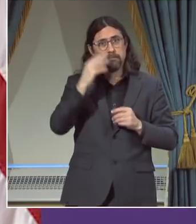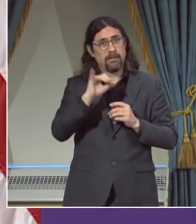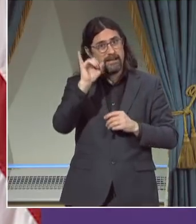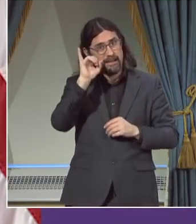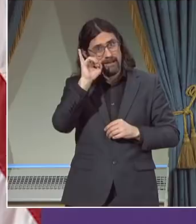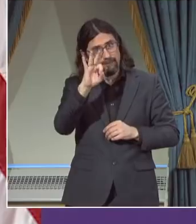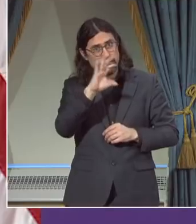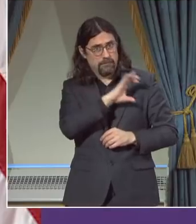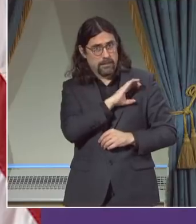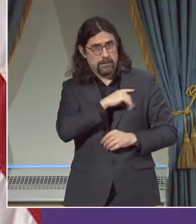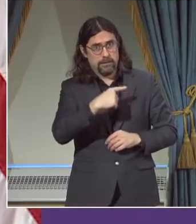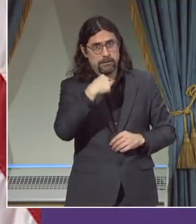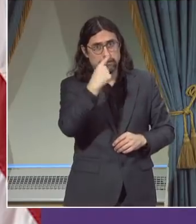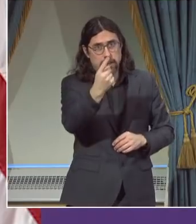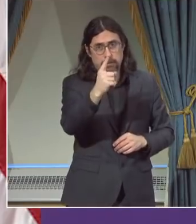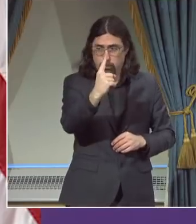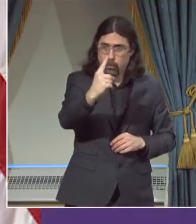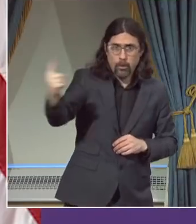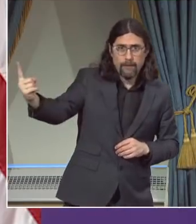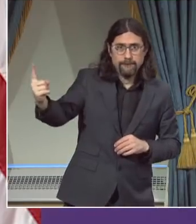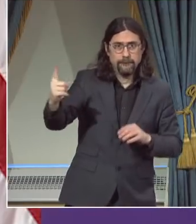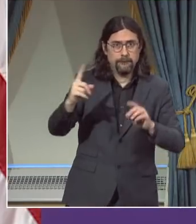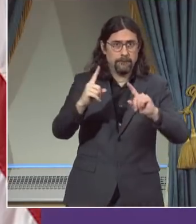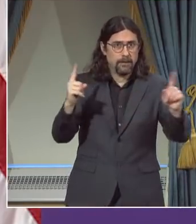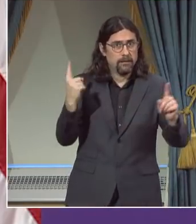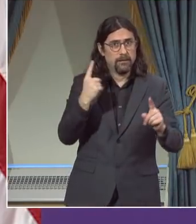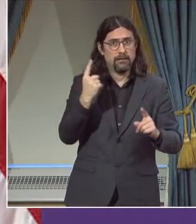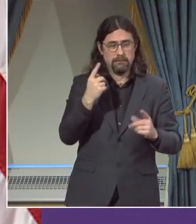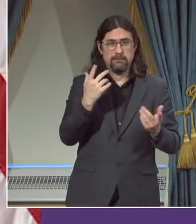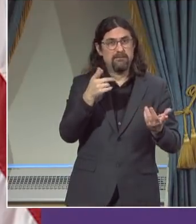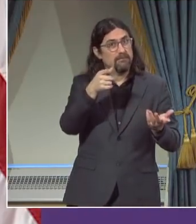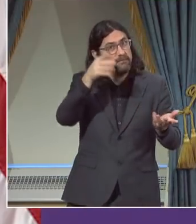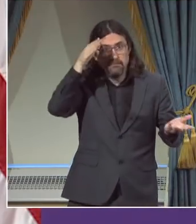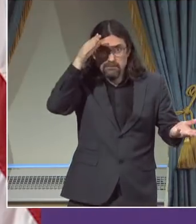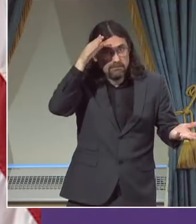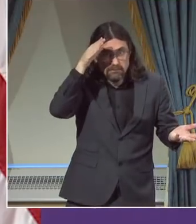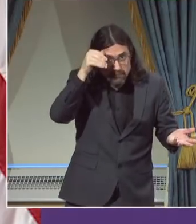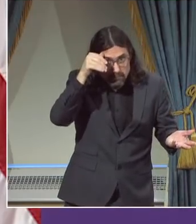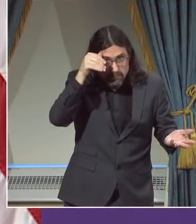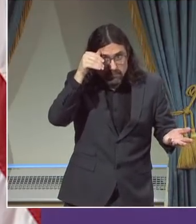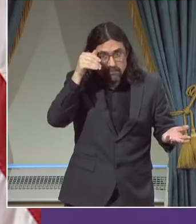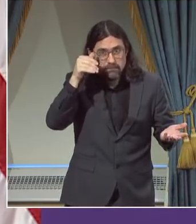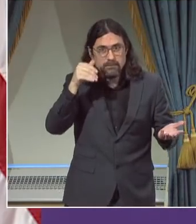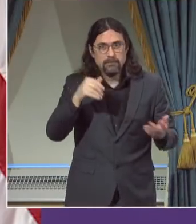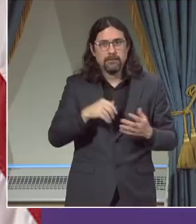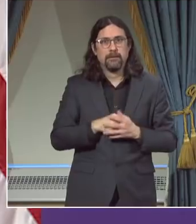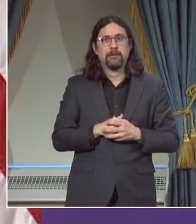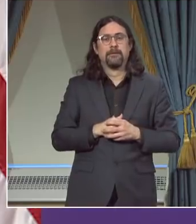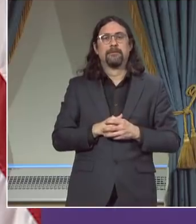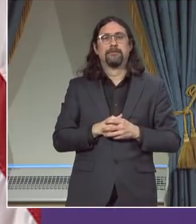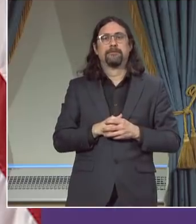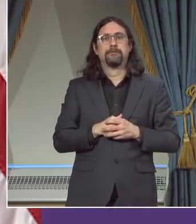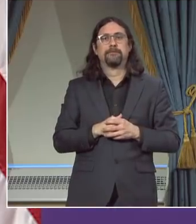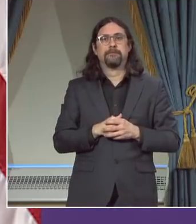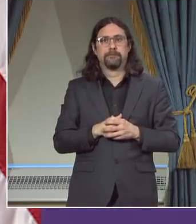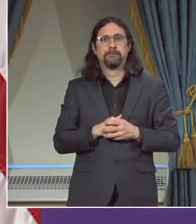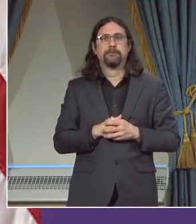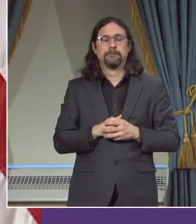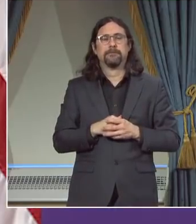OFFICER DISPERSE, KEE PMOVING, DO NOT DISTANCE, AND THEY NDO'T FOLLOW THEIR DIRECT INSTRUCTION FROM AN FOFIRCE OR